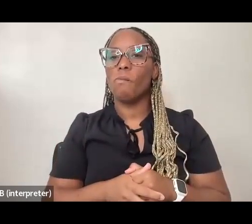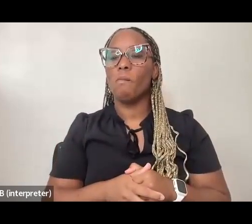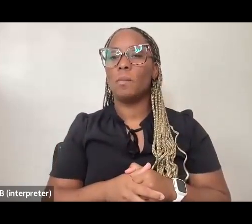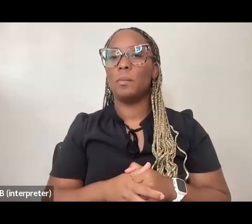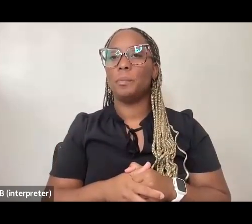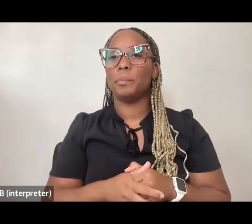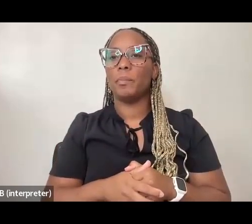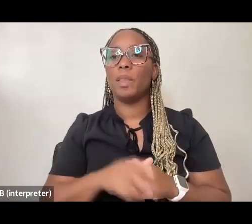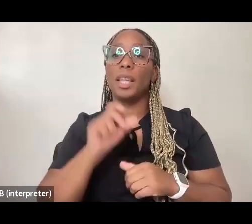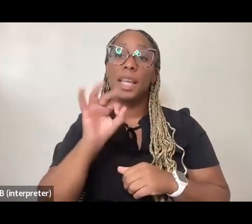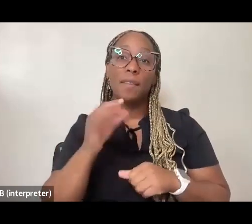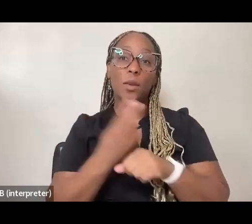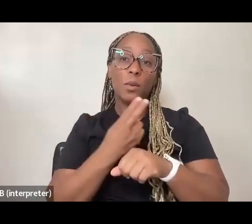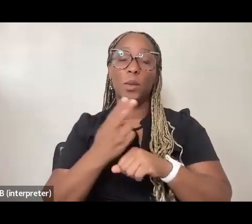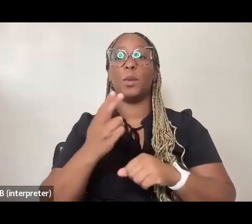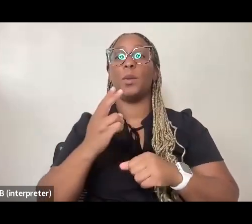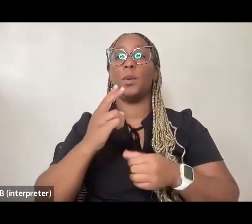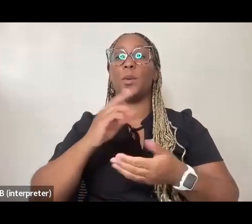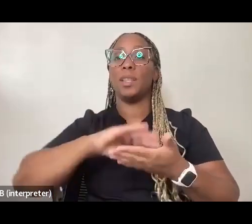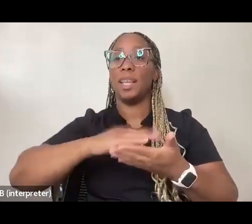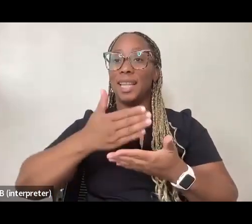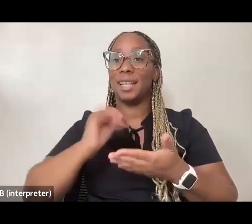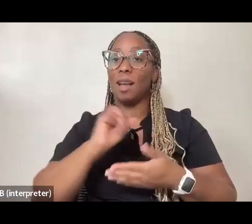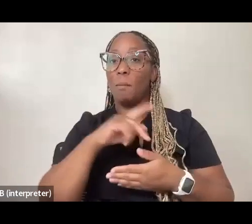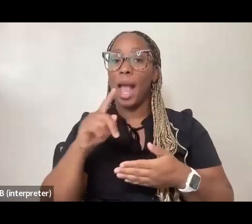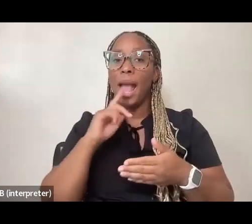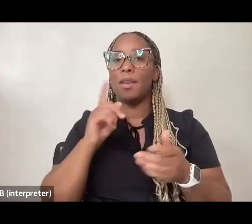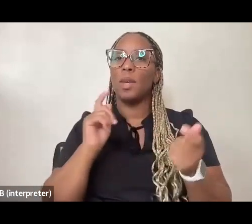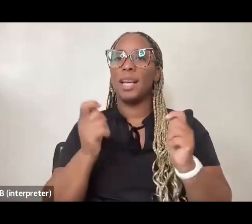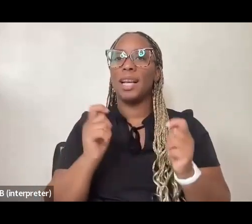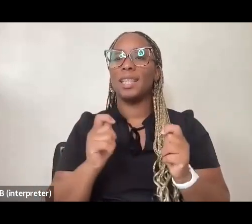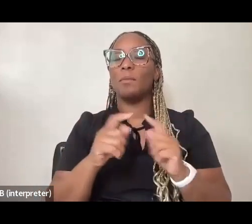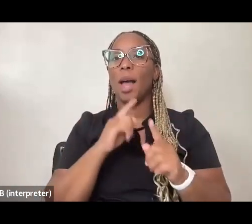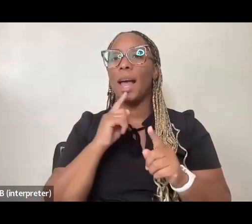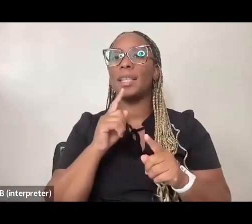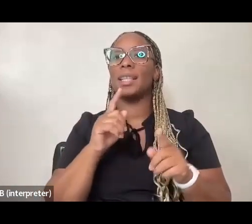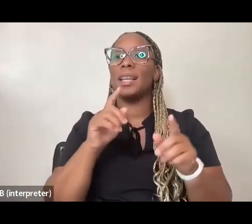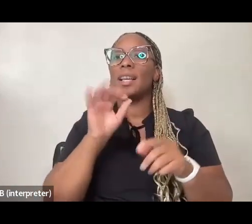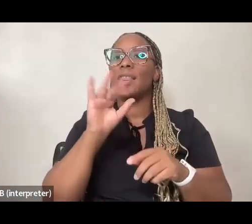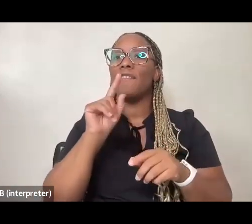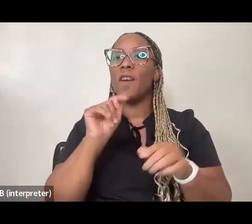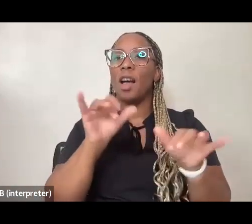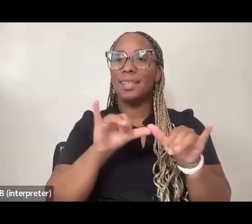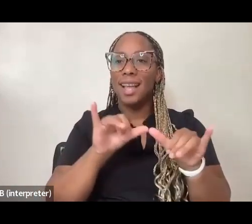If you are using the desktop up, you can customize your font size and color, you can increase the number of lines displayed,